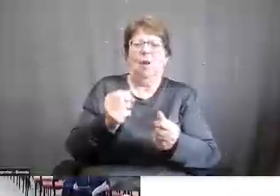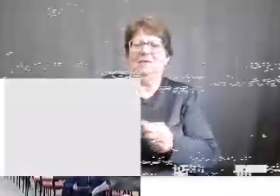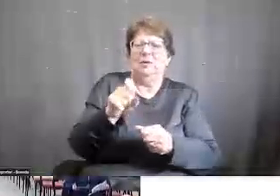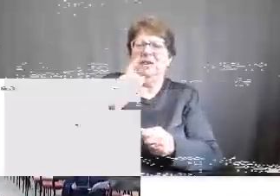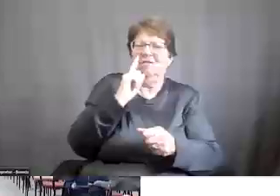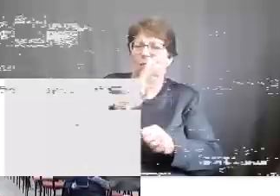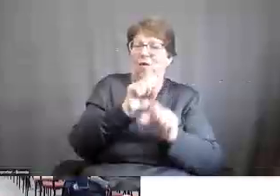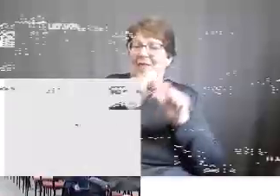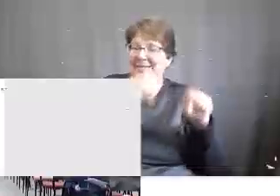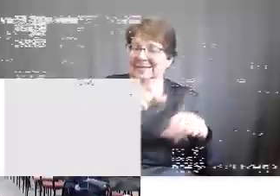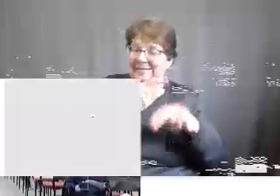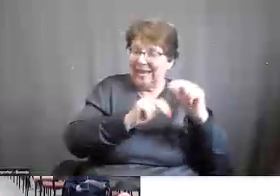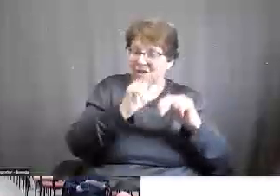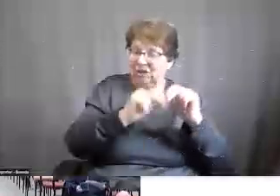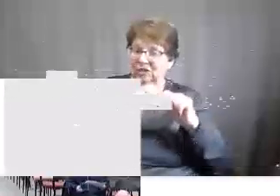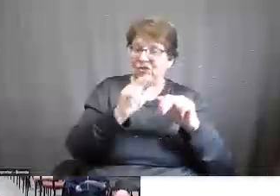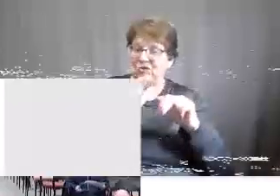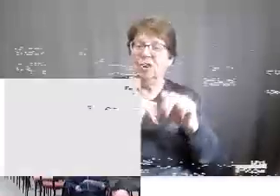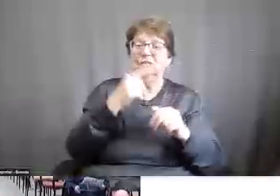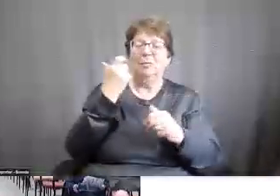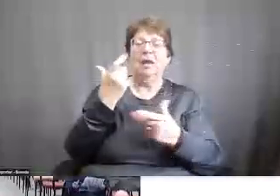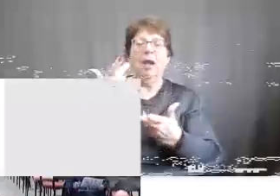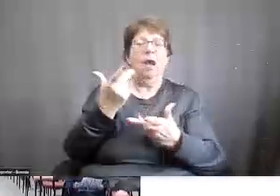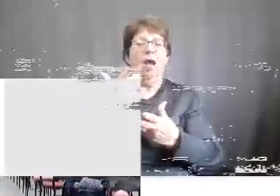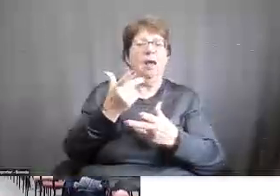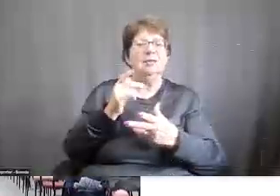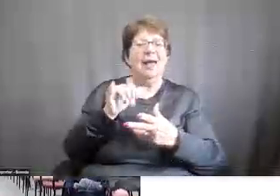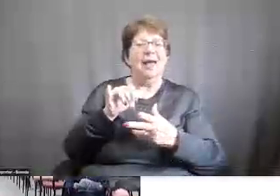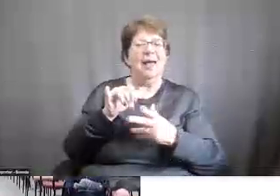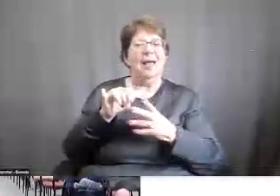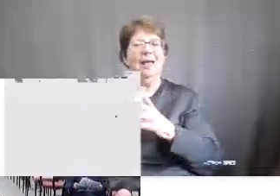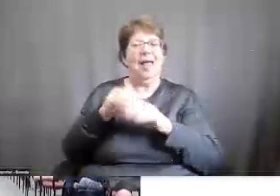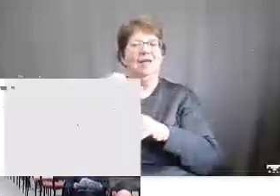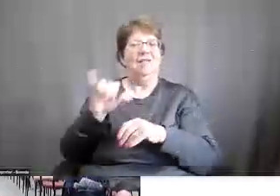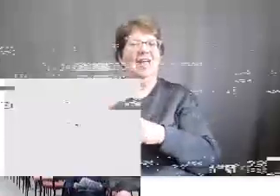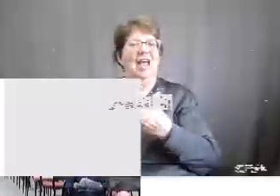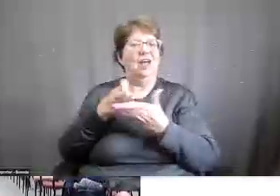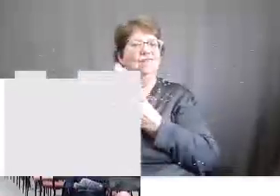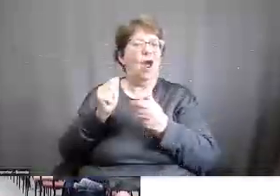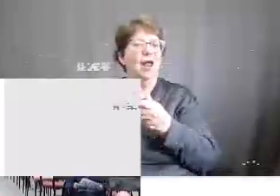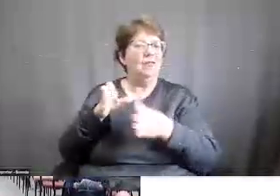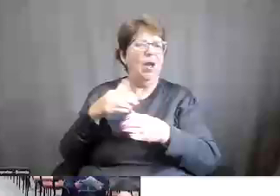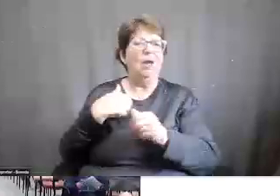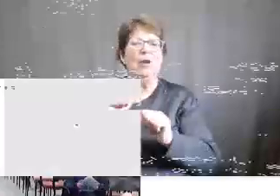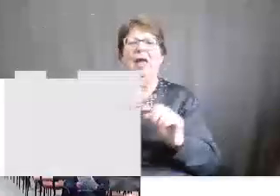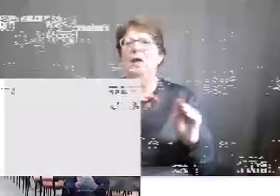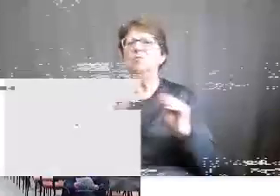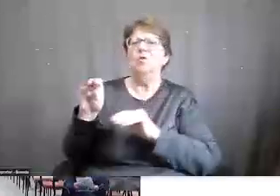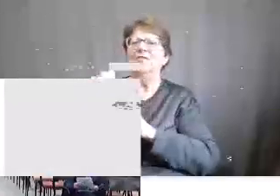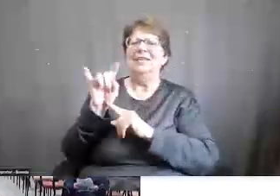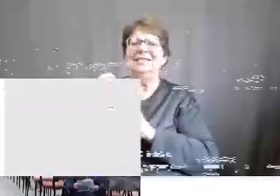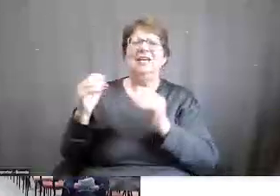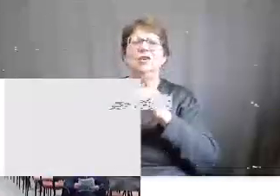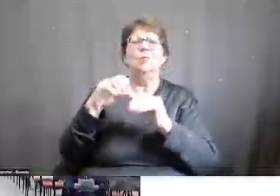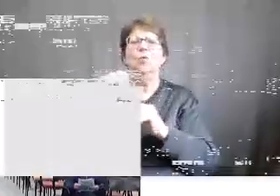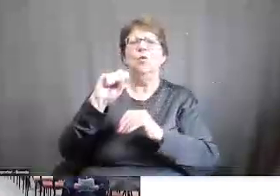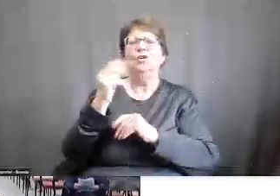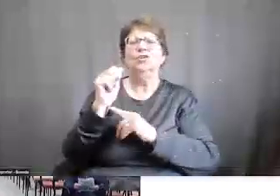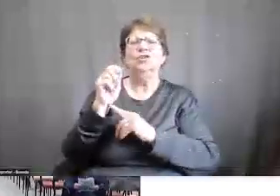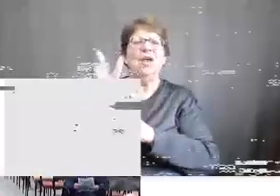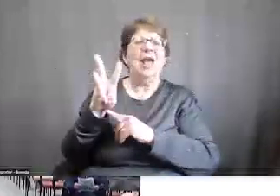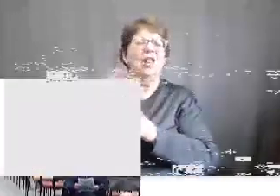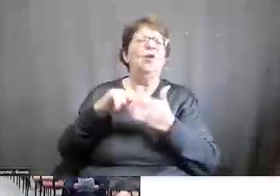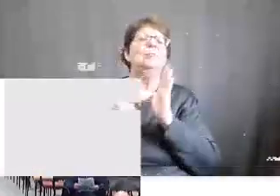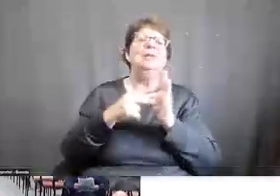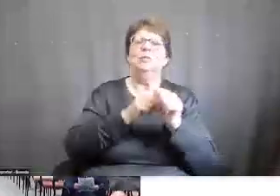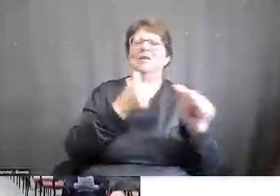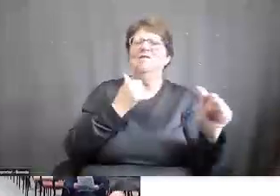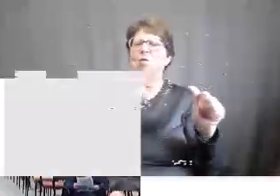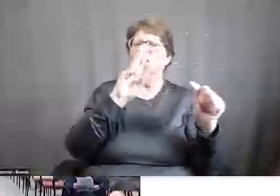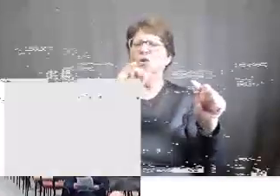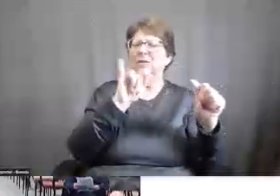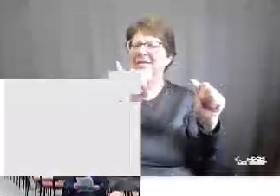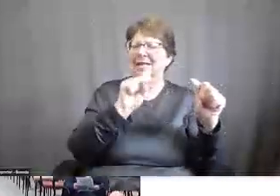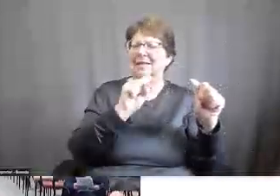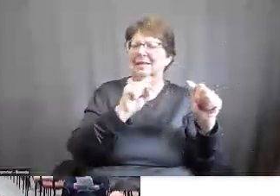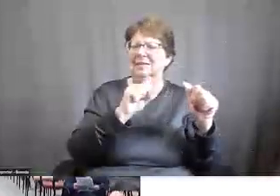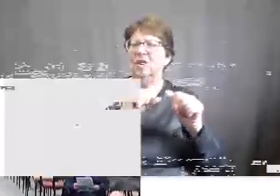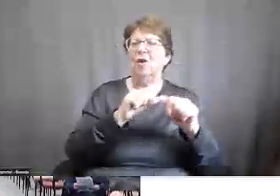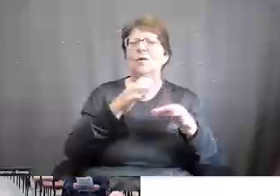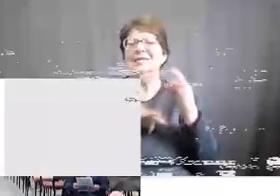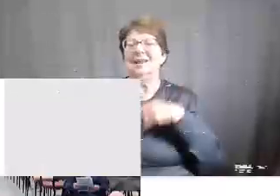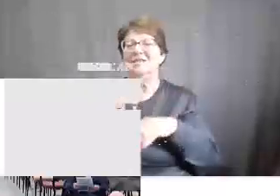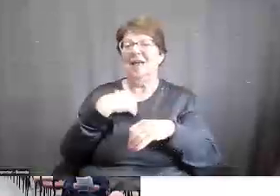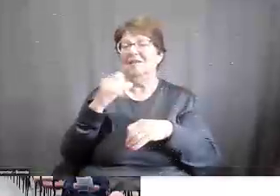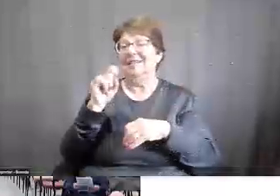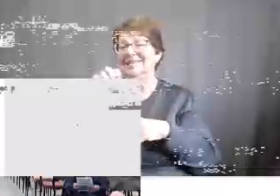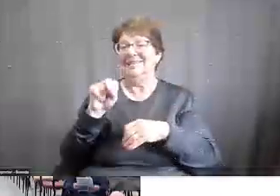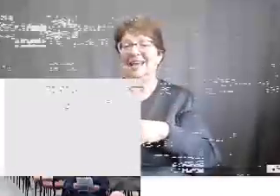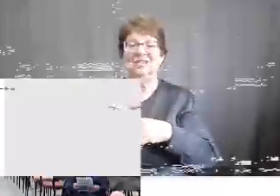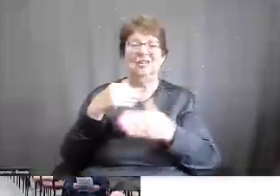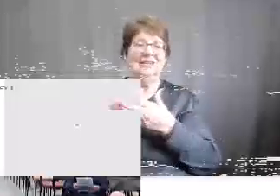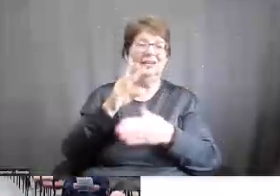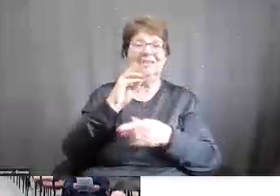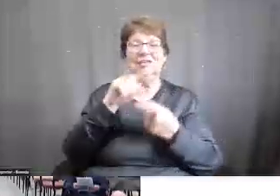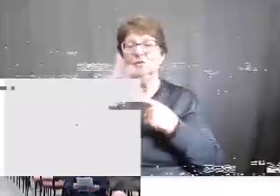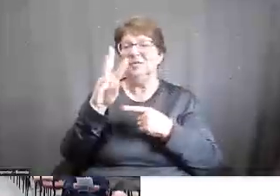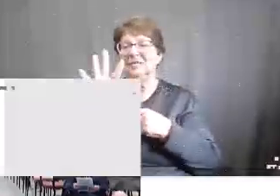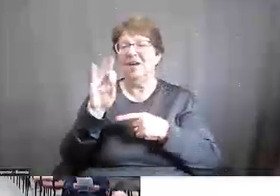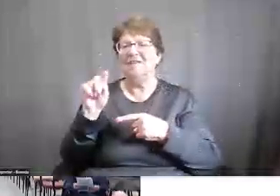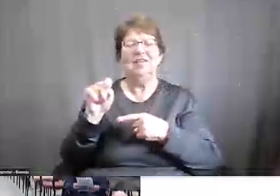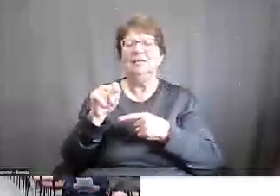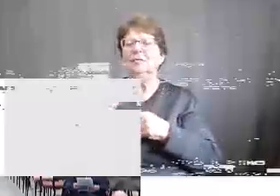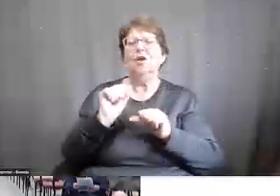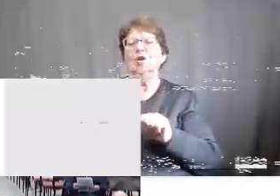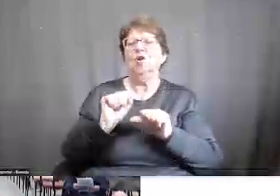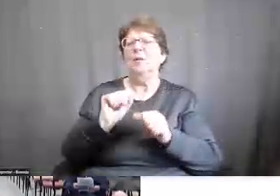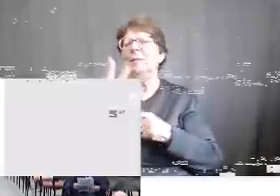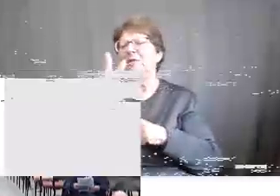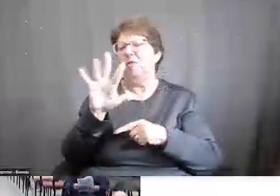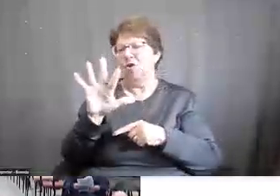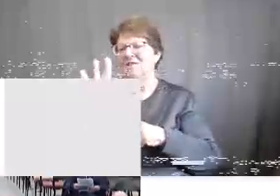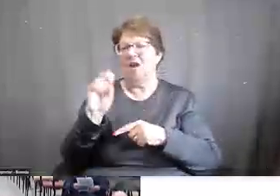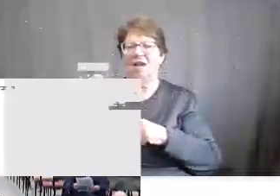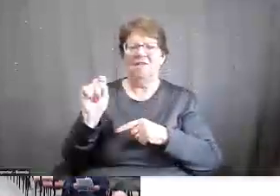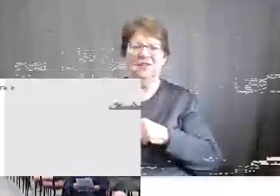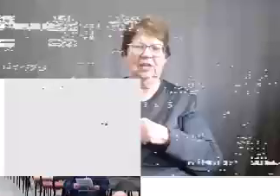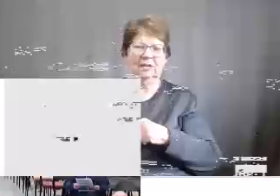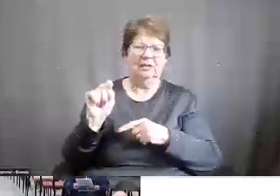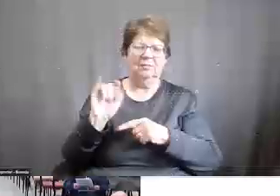Boardroom: And because there's out of the right-of-way, we're able to move the station much more shallow by avoiding utilities. And so, instead of having a station that's near 60, 65 feet, we're able to look at a station that's potentially around 35 feet, which makes a lot less